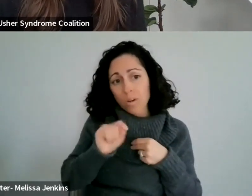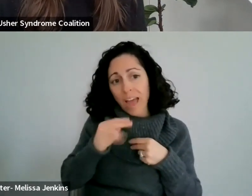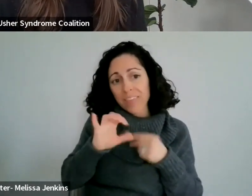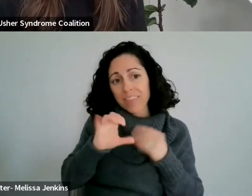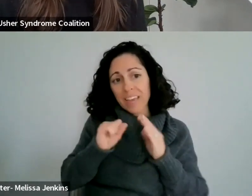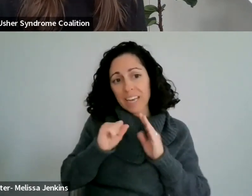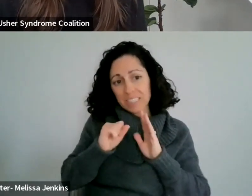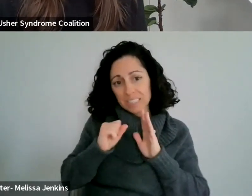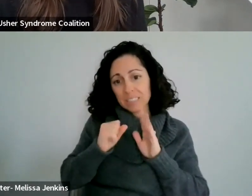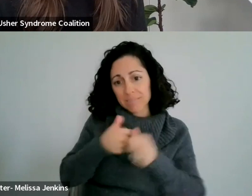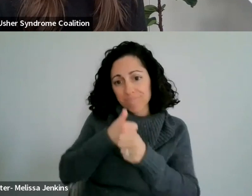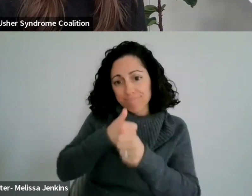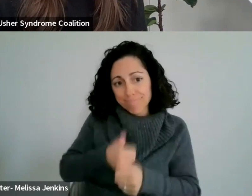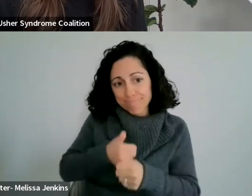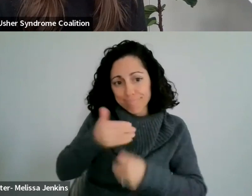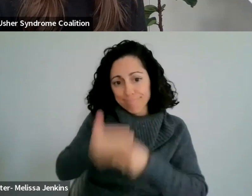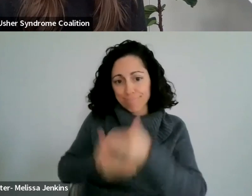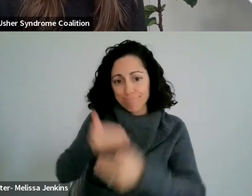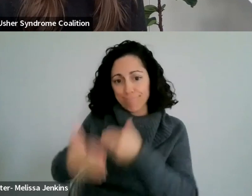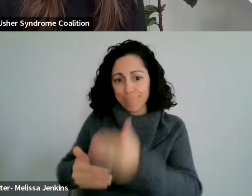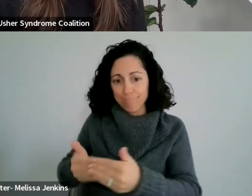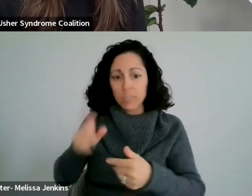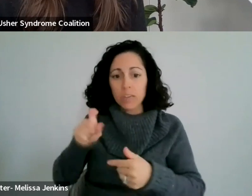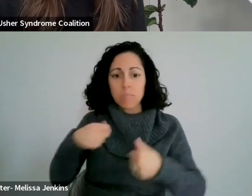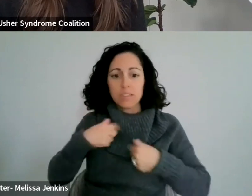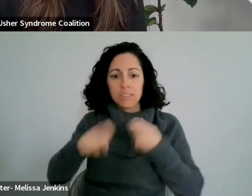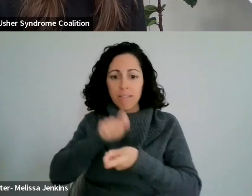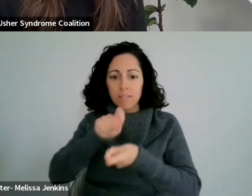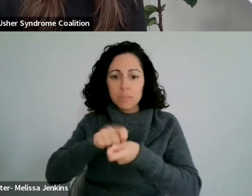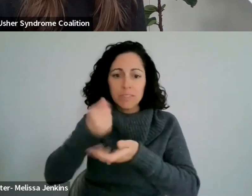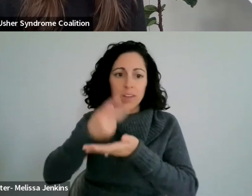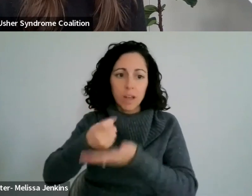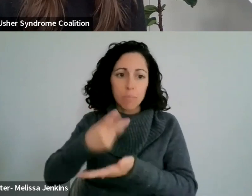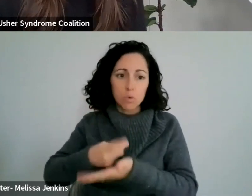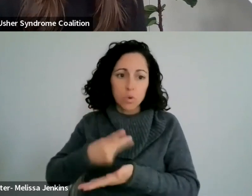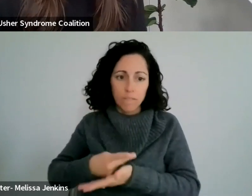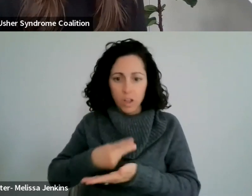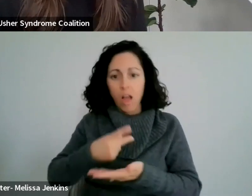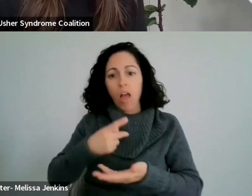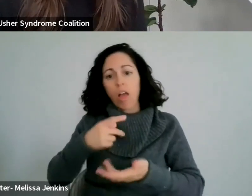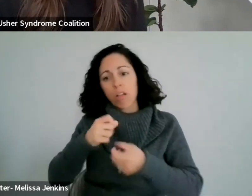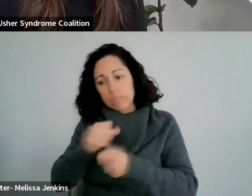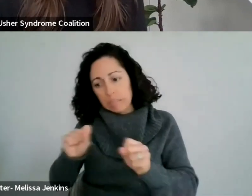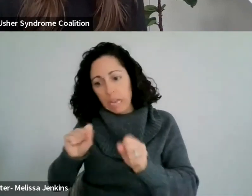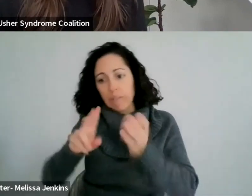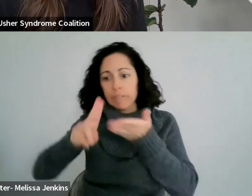approval processes so that we have all of the science and the safety signed off by that clinical site.